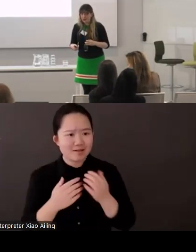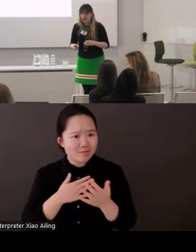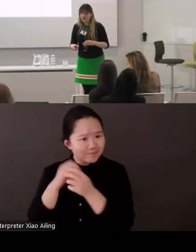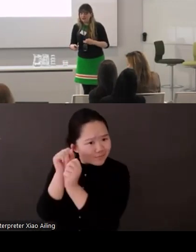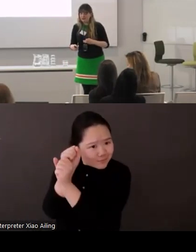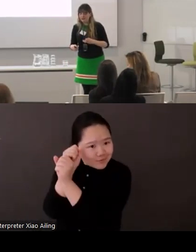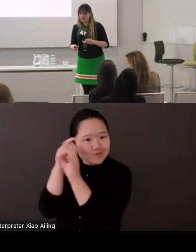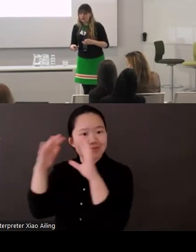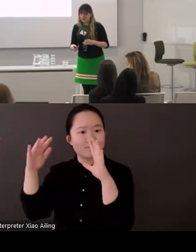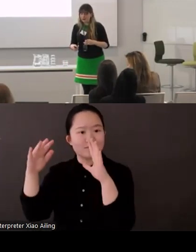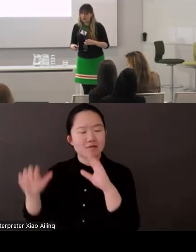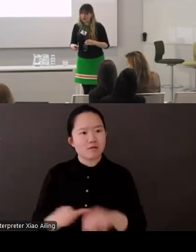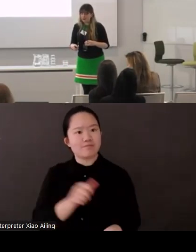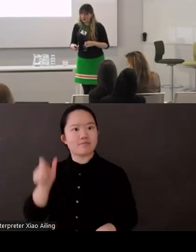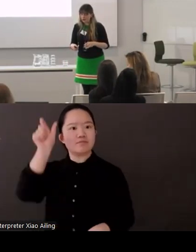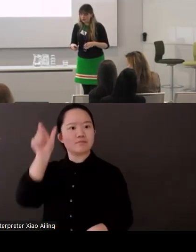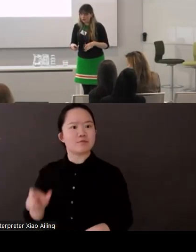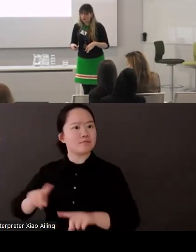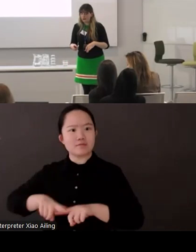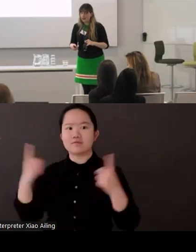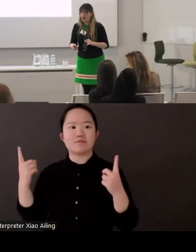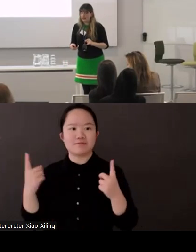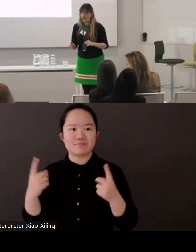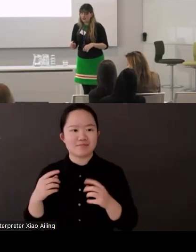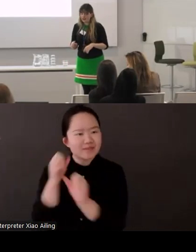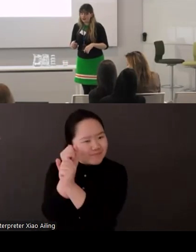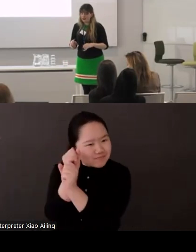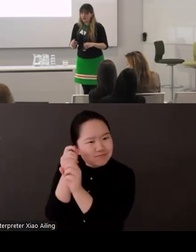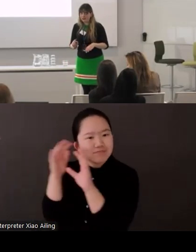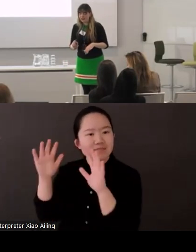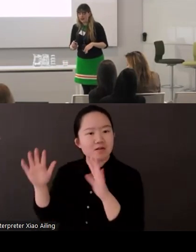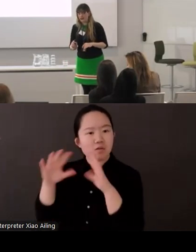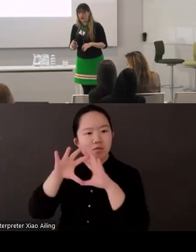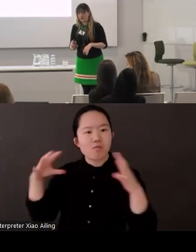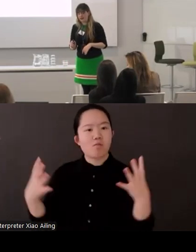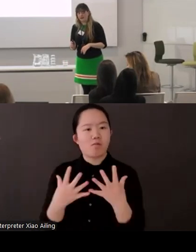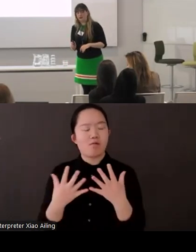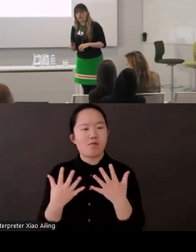I dream of disability becoming something normal to have. Like having hair, a beating heart and a big nose.